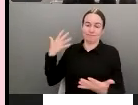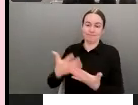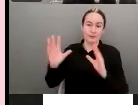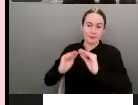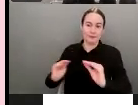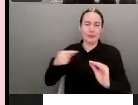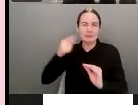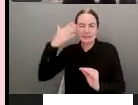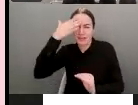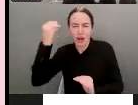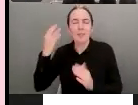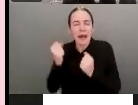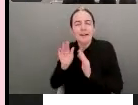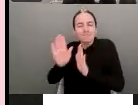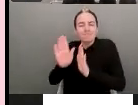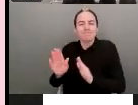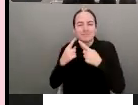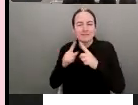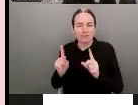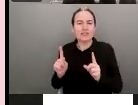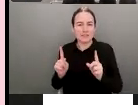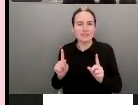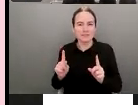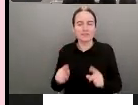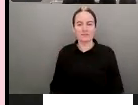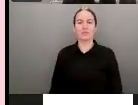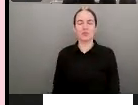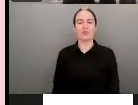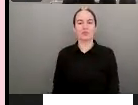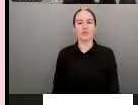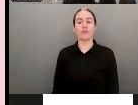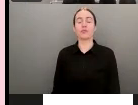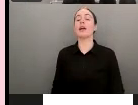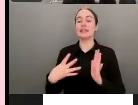so much about iOS. But when starting the test, for both of them, it is good to check how